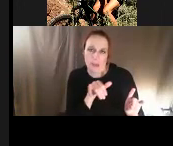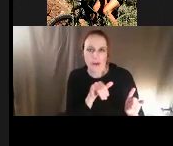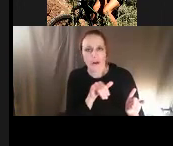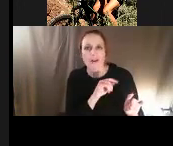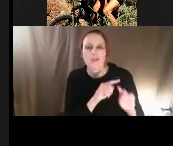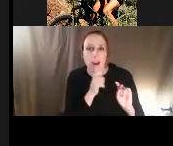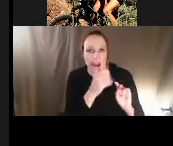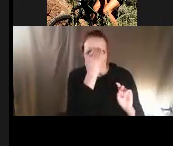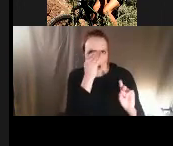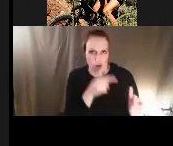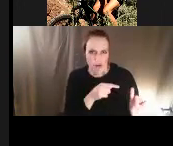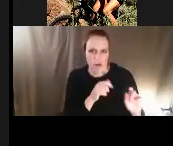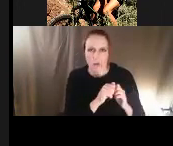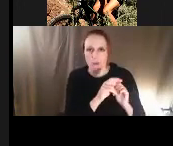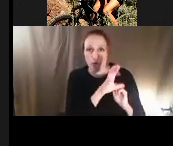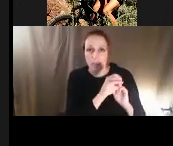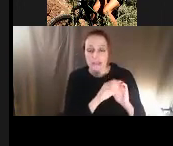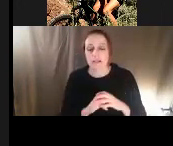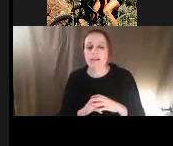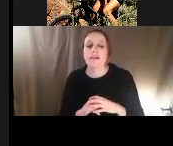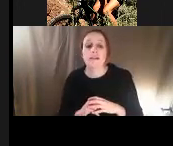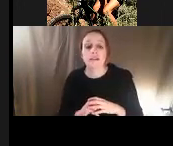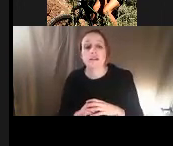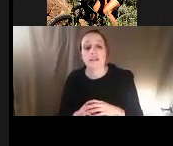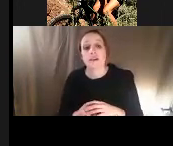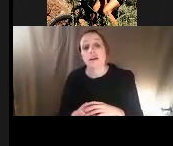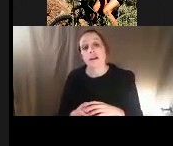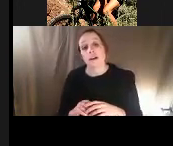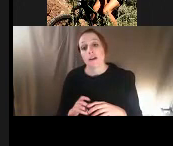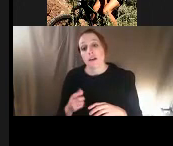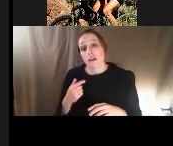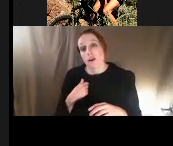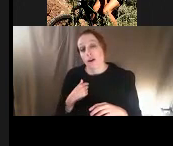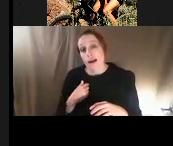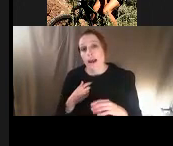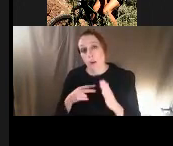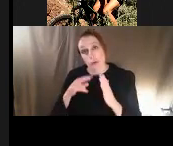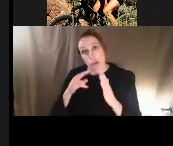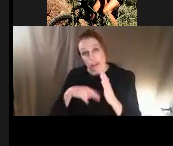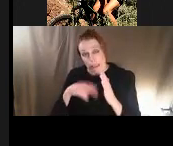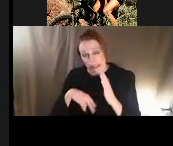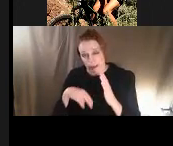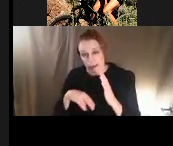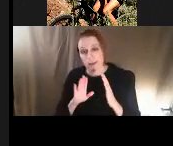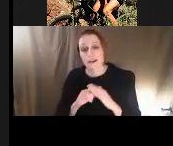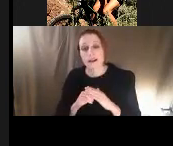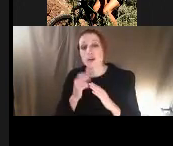I'm kind of like everybody else. I did a little bit of extra reading and there are two current popular books that are out there.